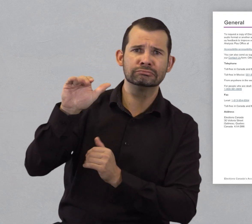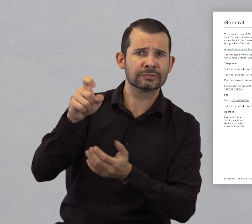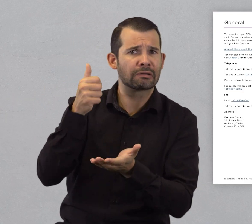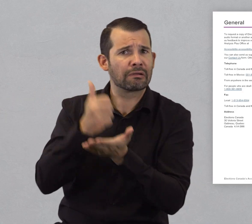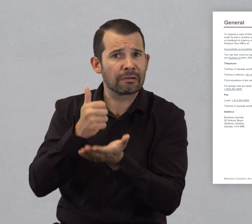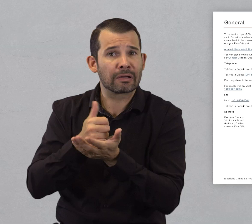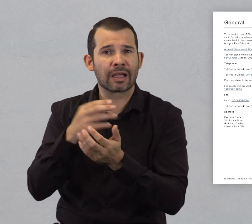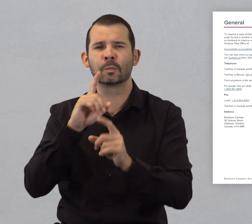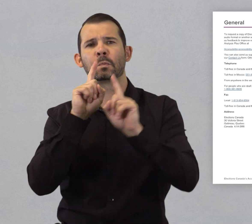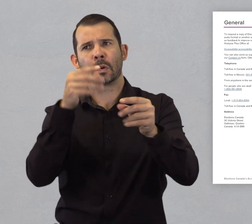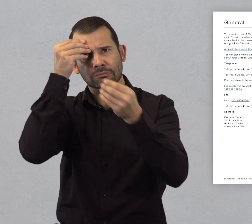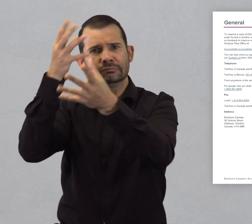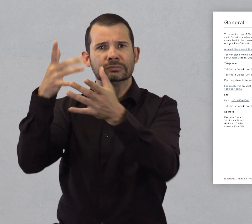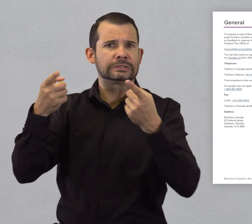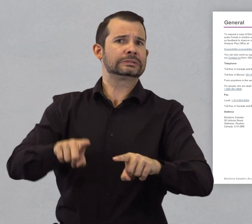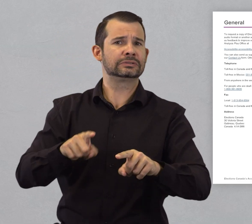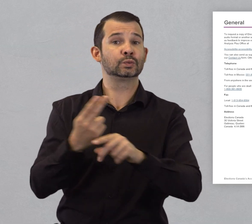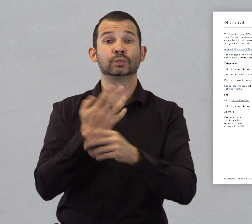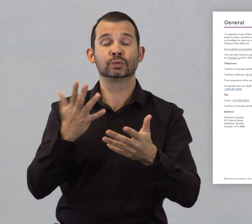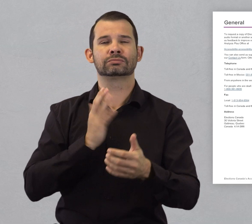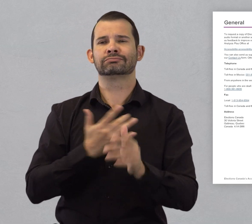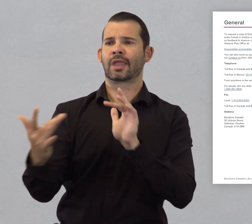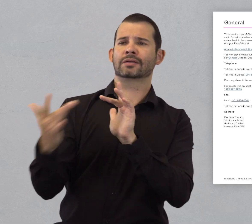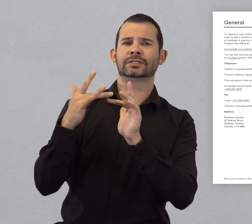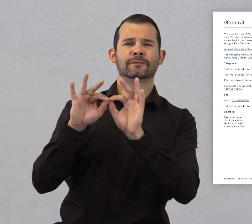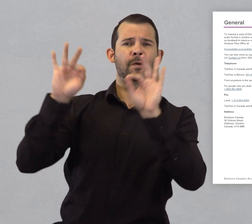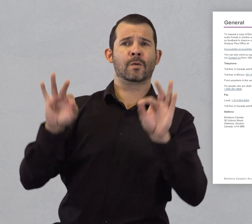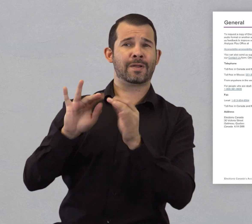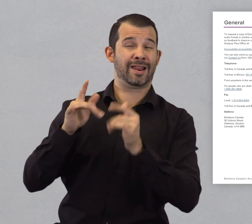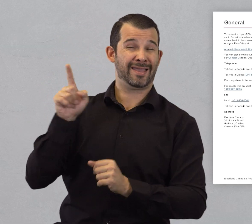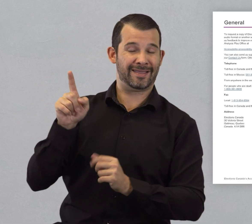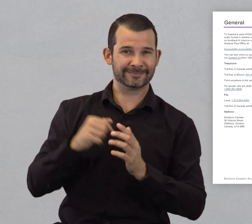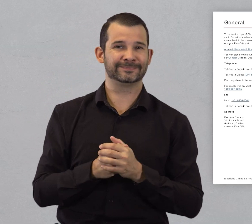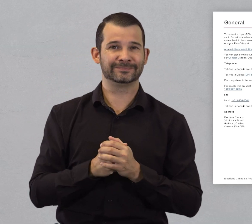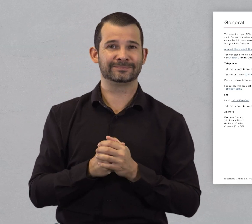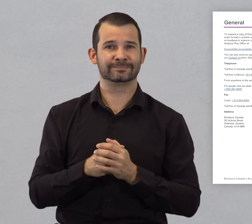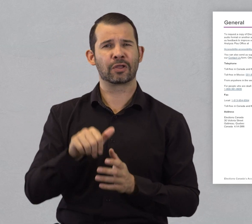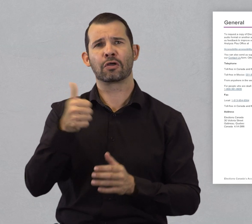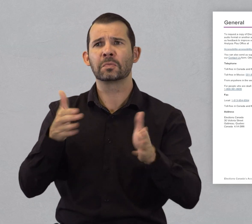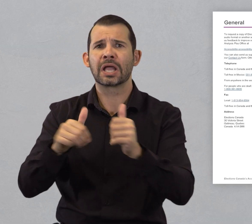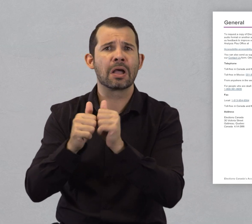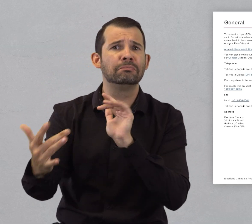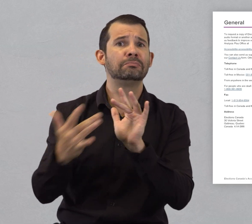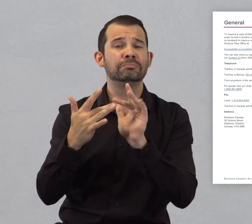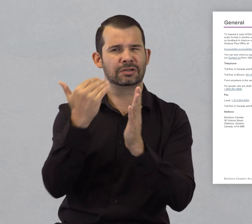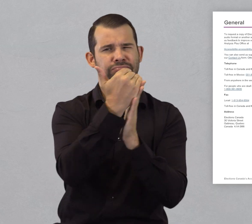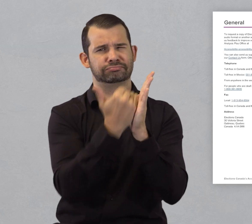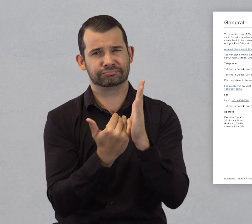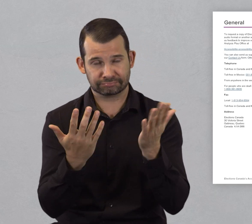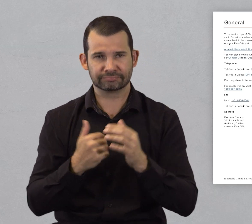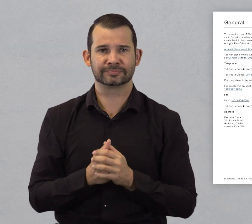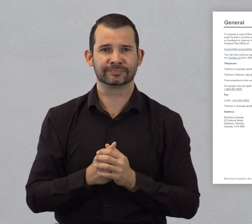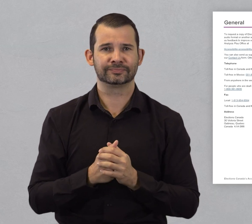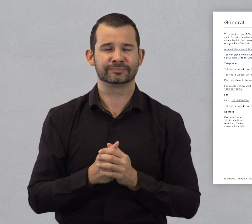help and report incidents using our Contact Us form. Other ways to contact us are listed below.